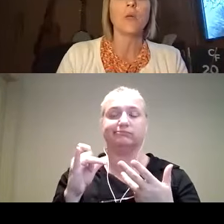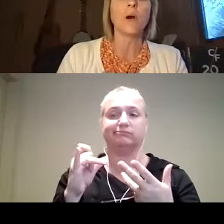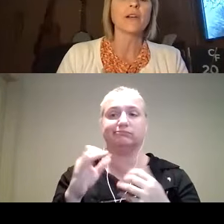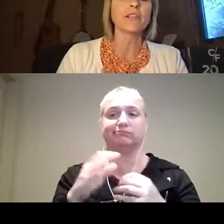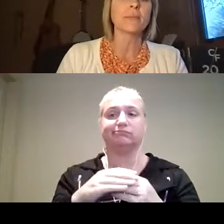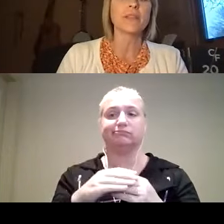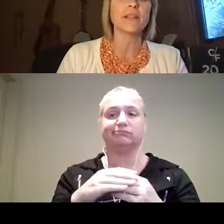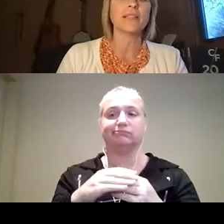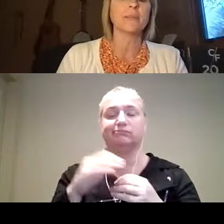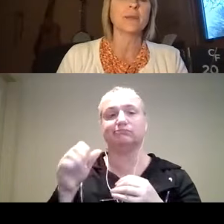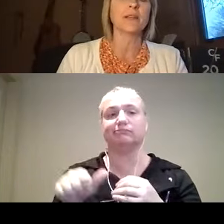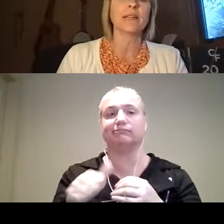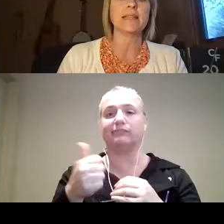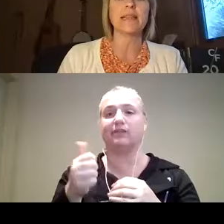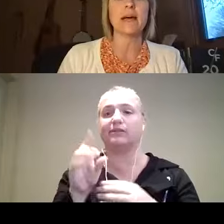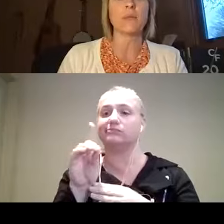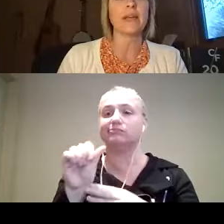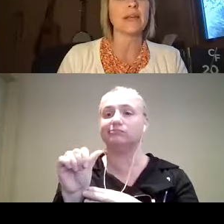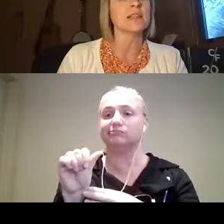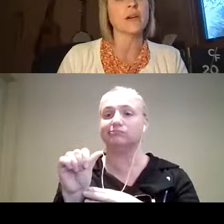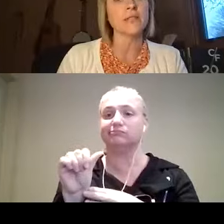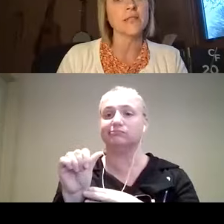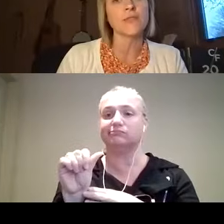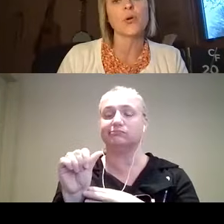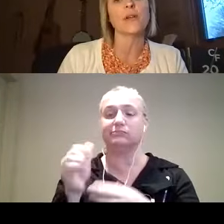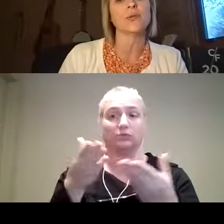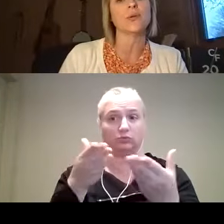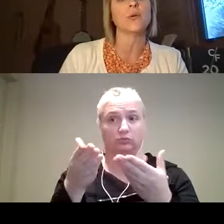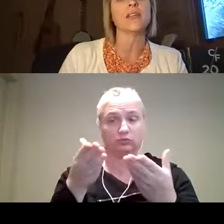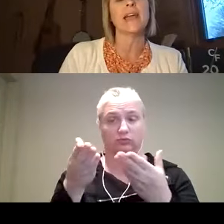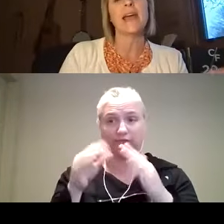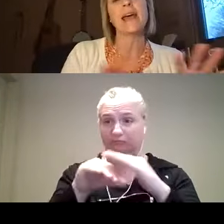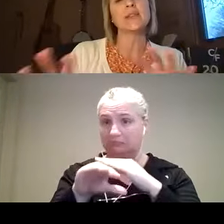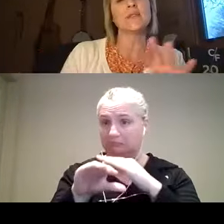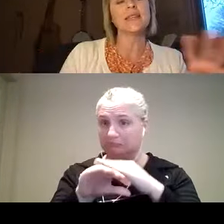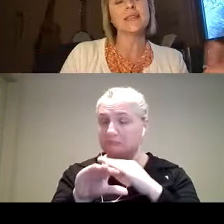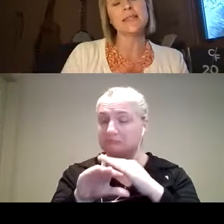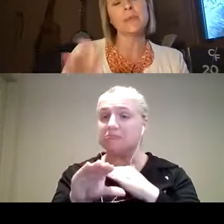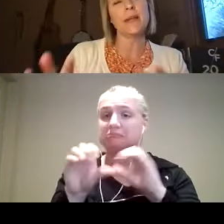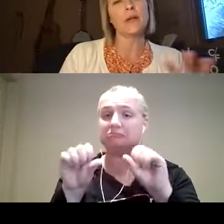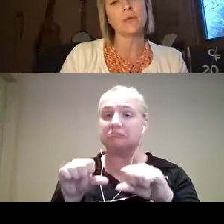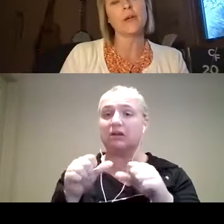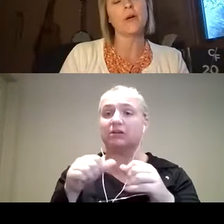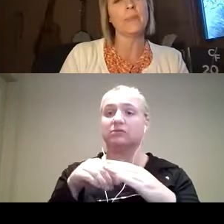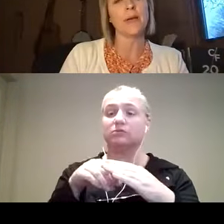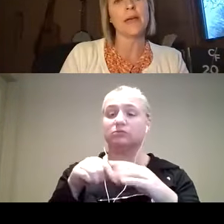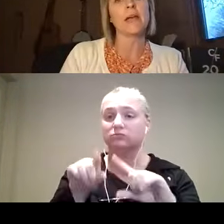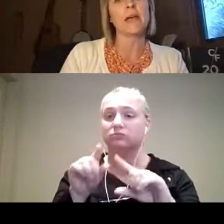What are some of the disabilities that we can get services for in schools? And so, this has been a real big